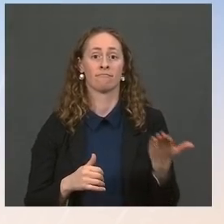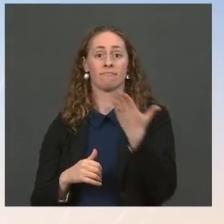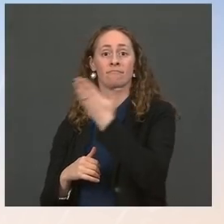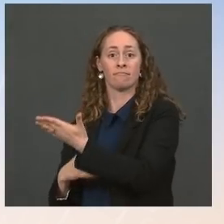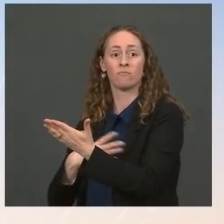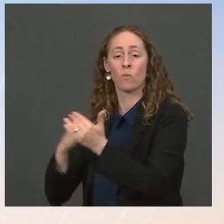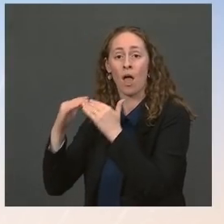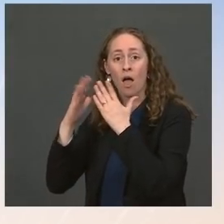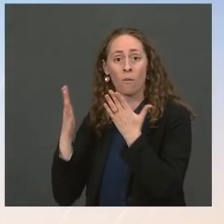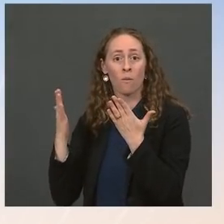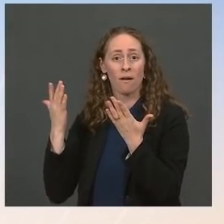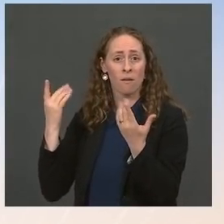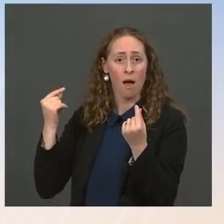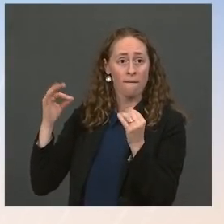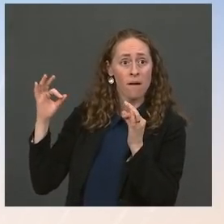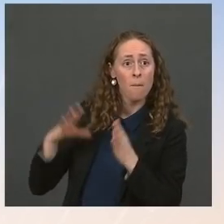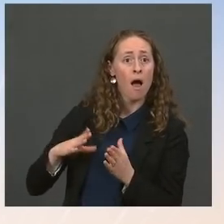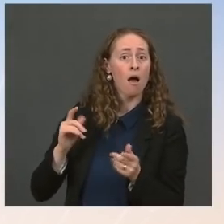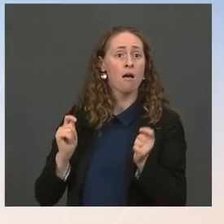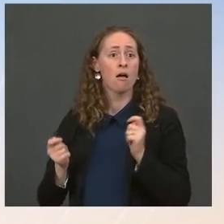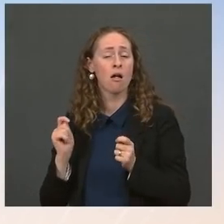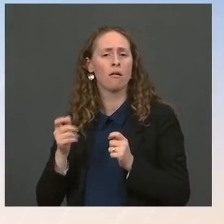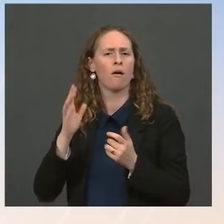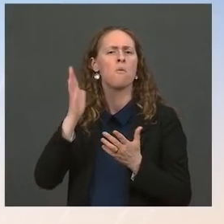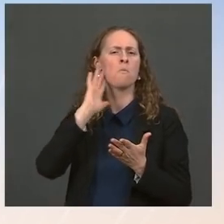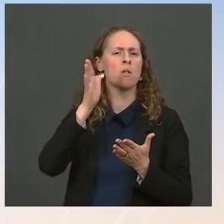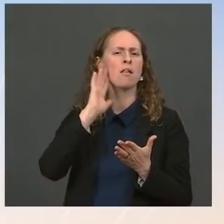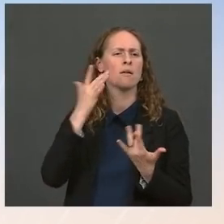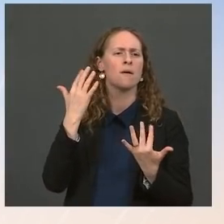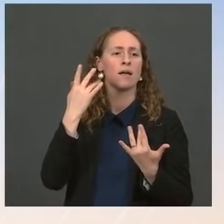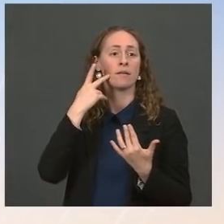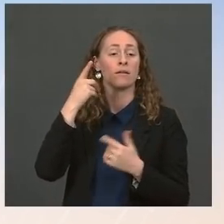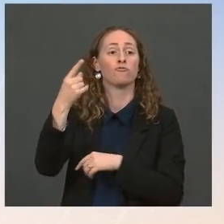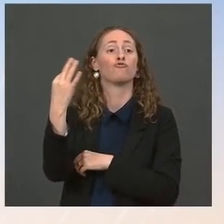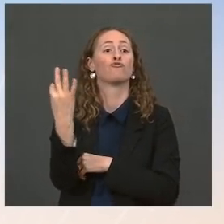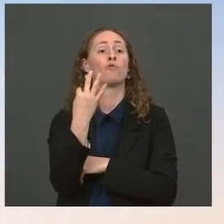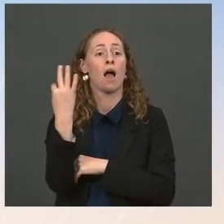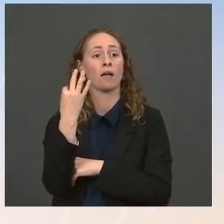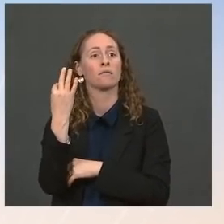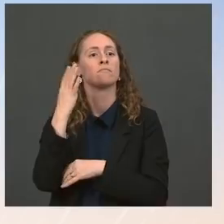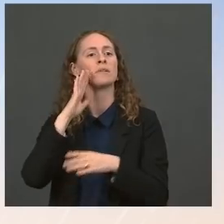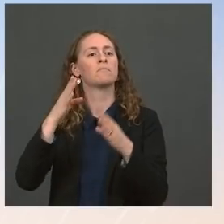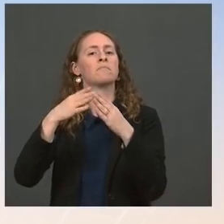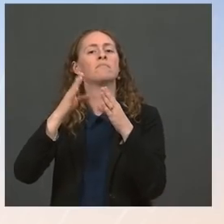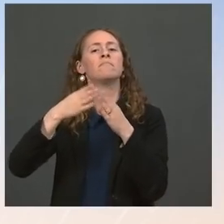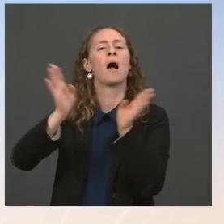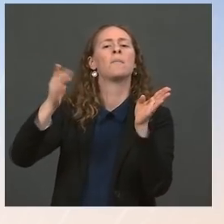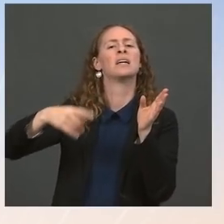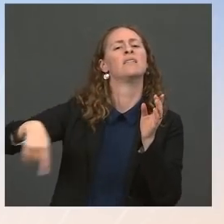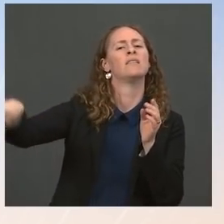by a public meeting of the commission on Friday. They will then form their final report and submit it to the President in mid-November.